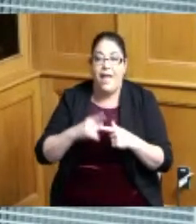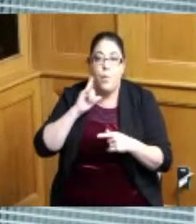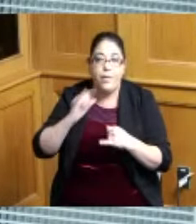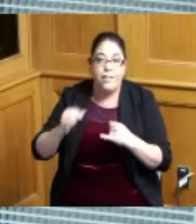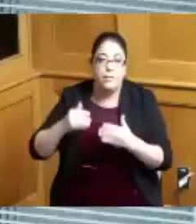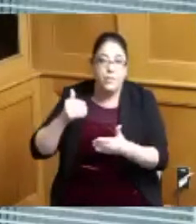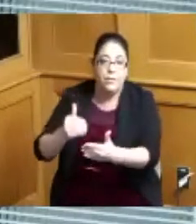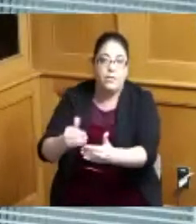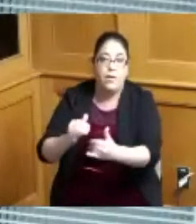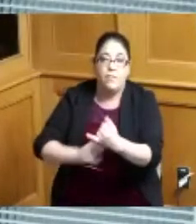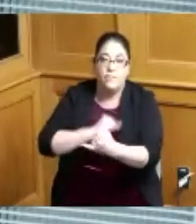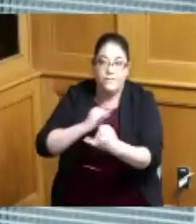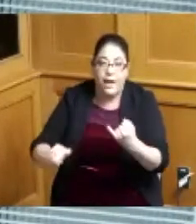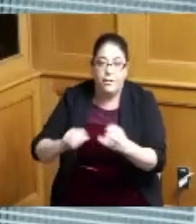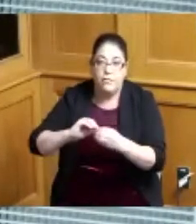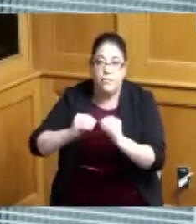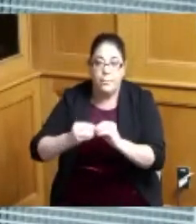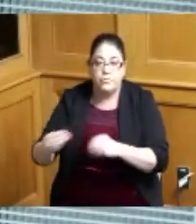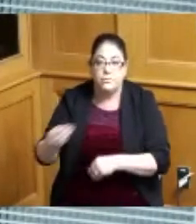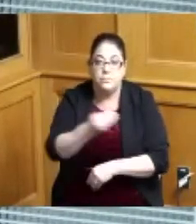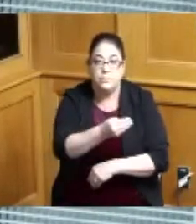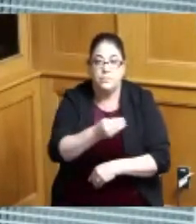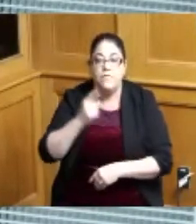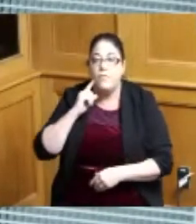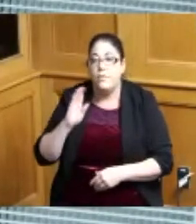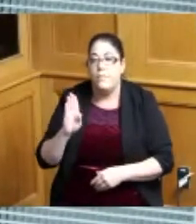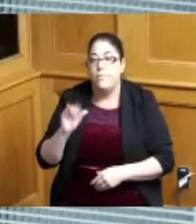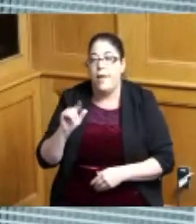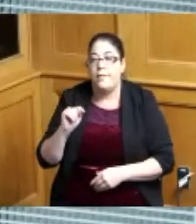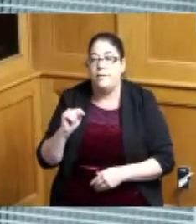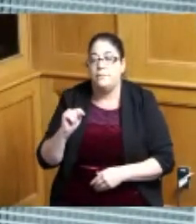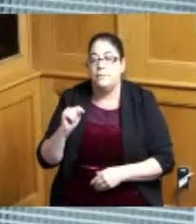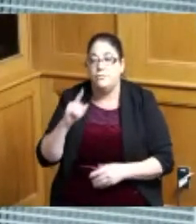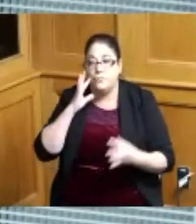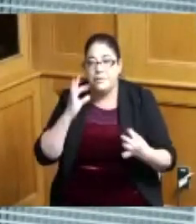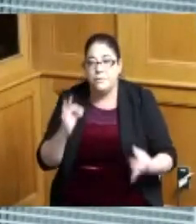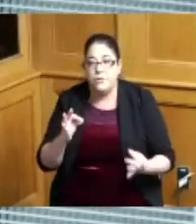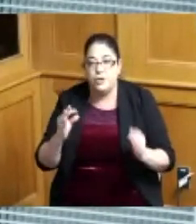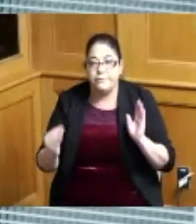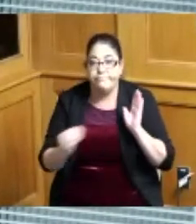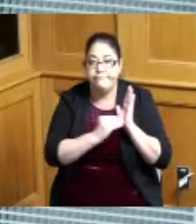for the purposes of the ballot resolutions right now I have those ballot resolutions